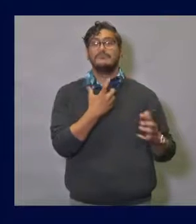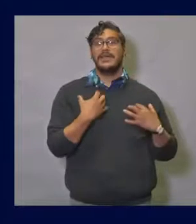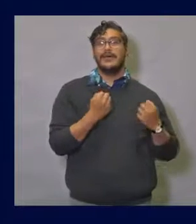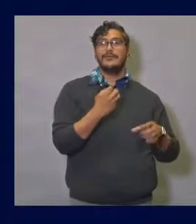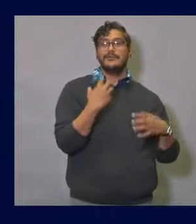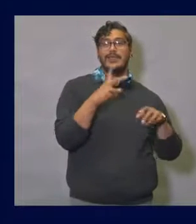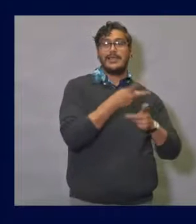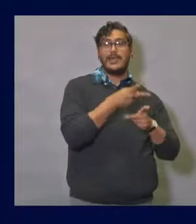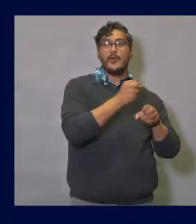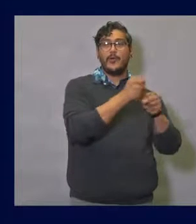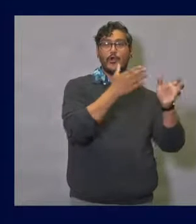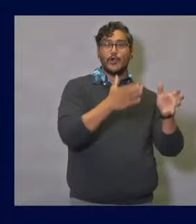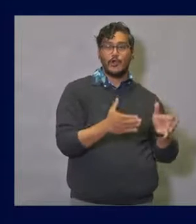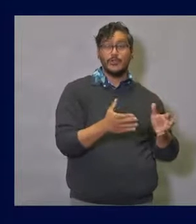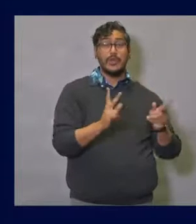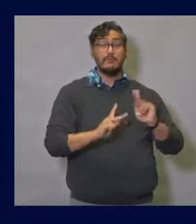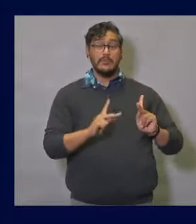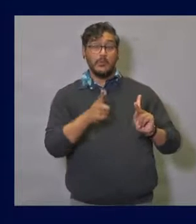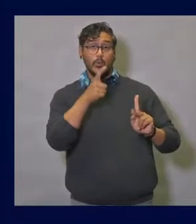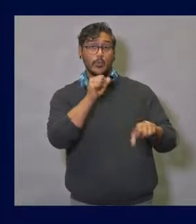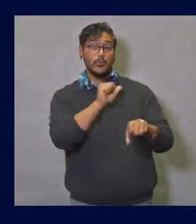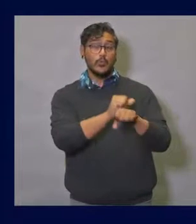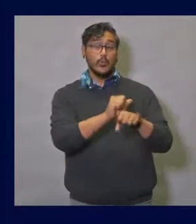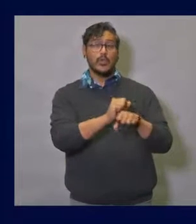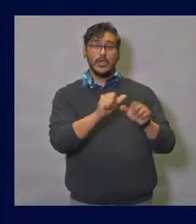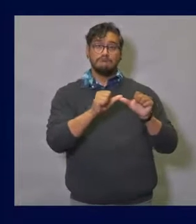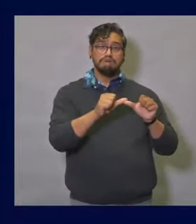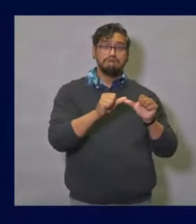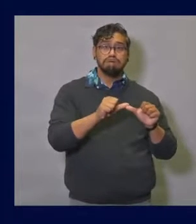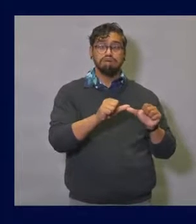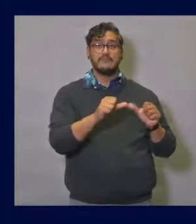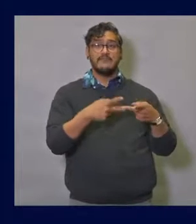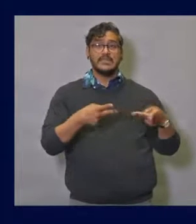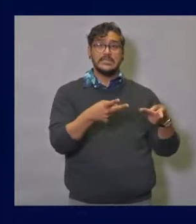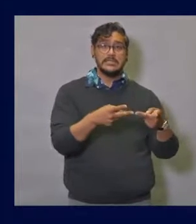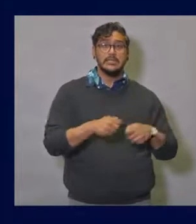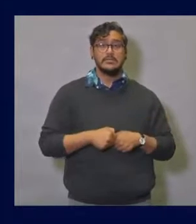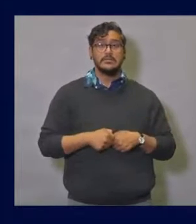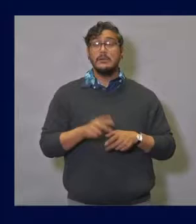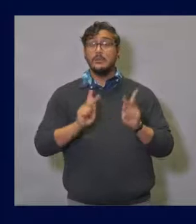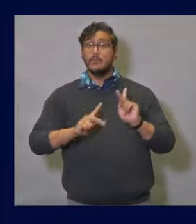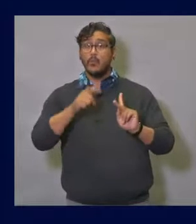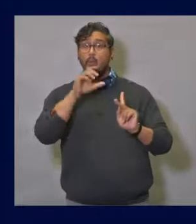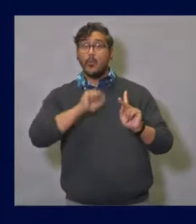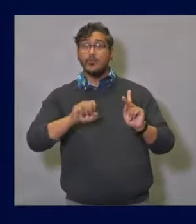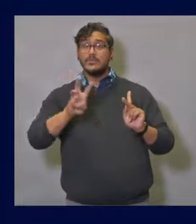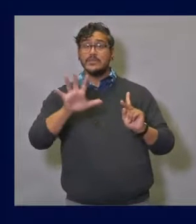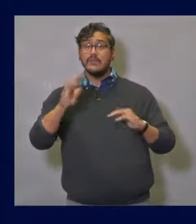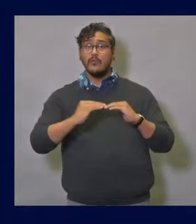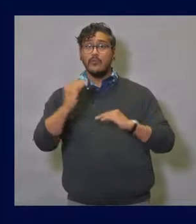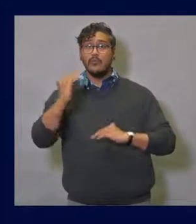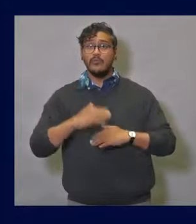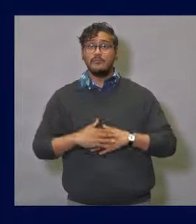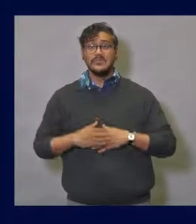HEALTH CARE WORKERS, RESIDENTS